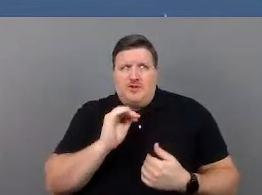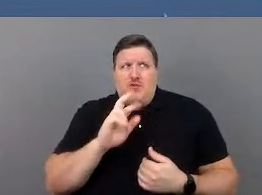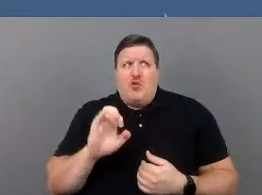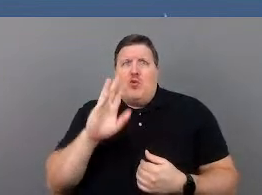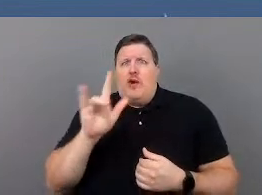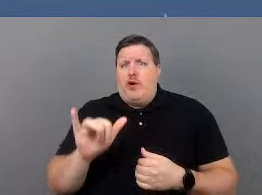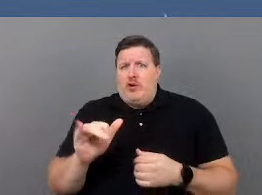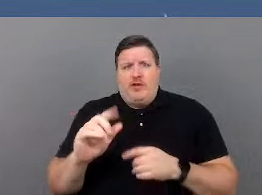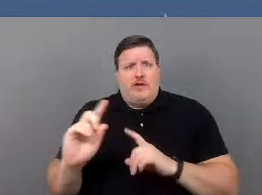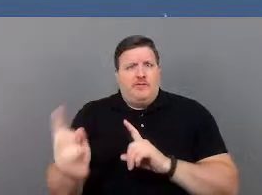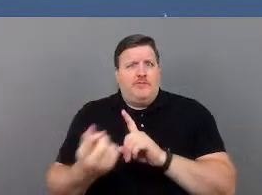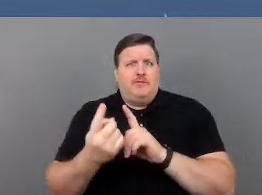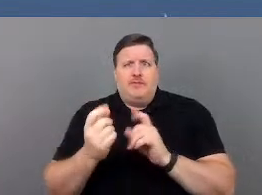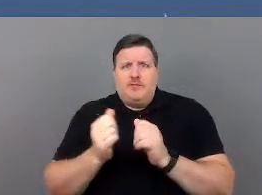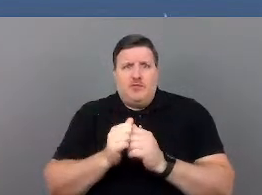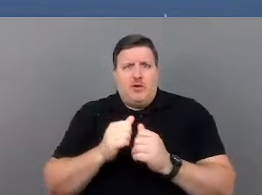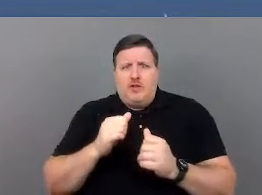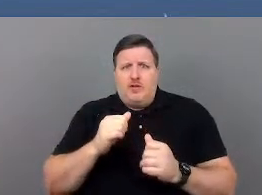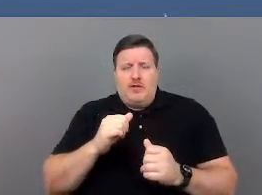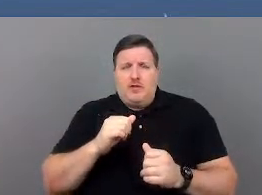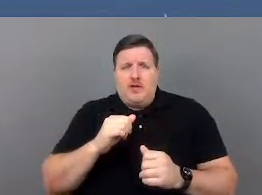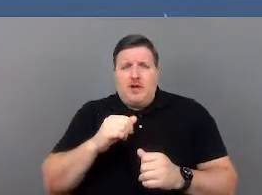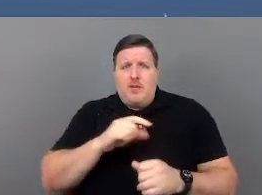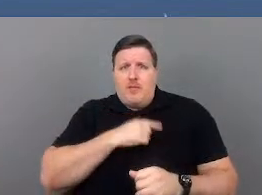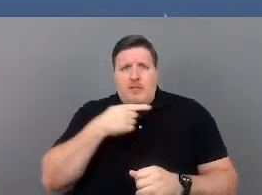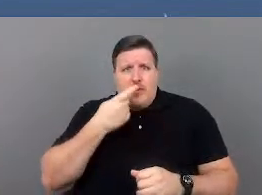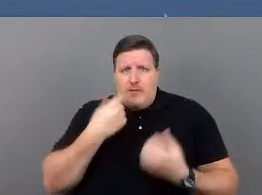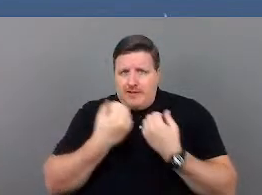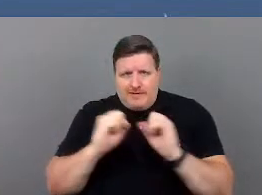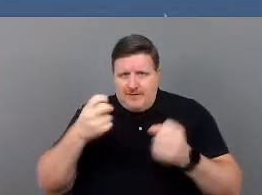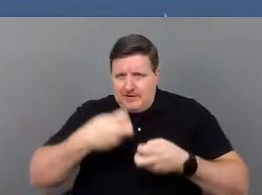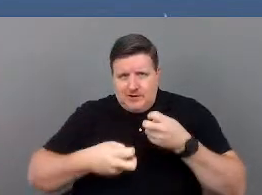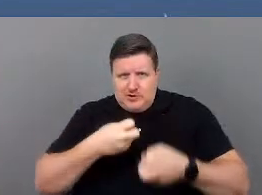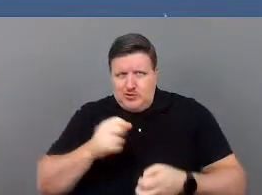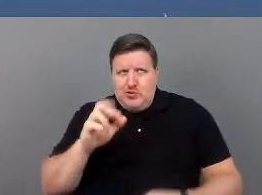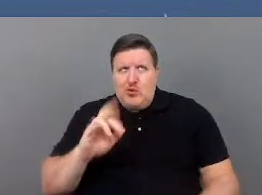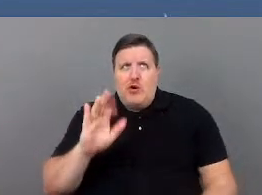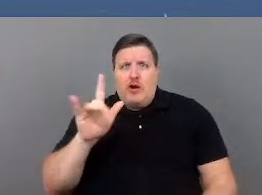AND DOZENS OF CONVERSATIONS I'VE HAD WITH MY NEIGHBORS LEADING UP TO THE PAST ELECTION, NOT ONE PERSON THOUGHT